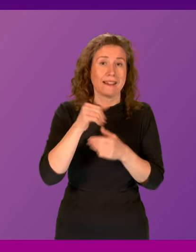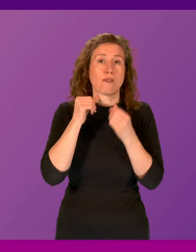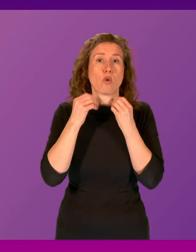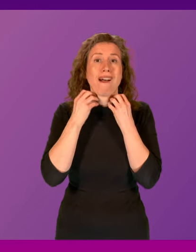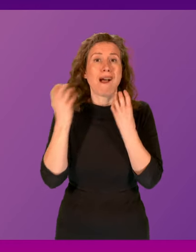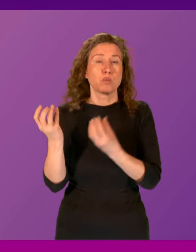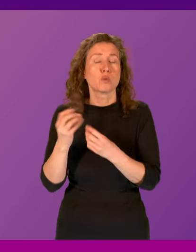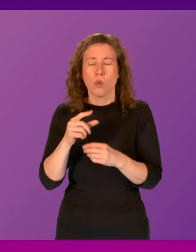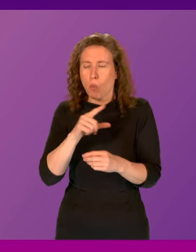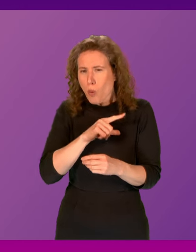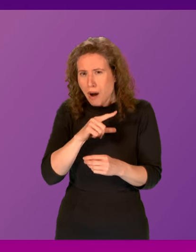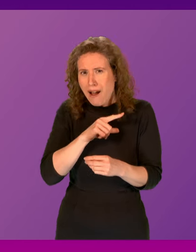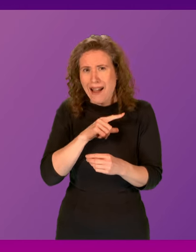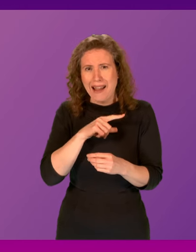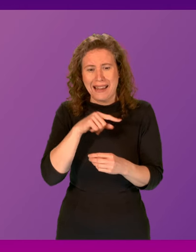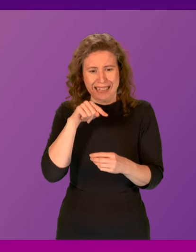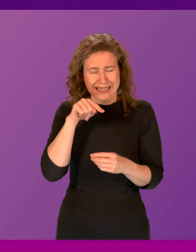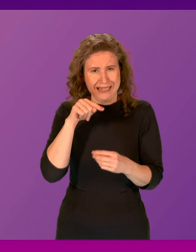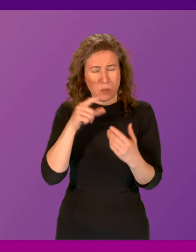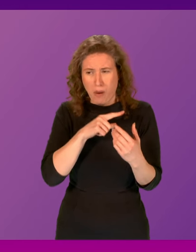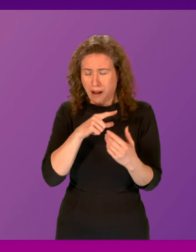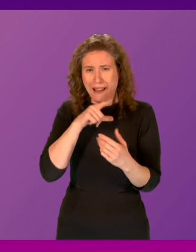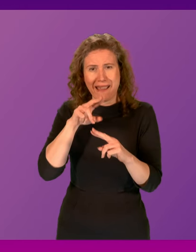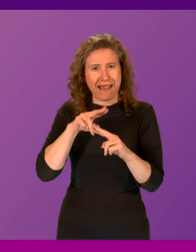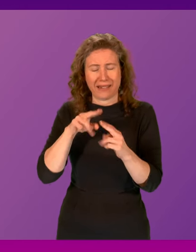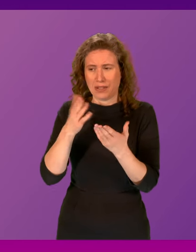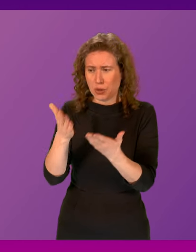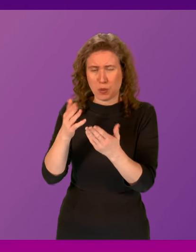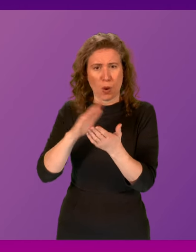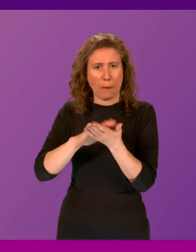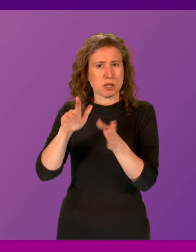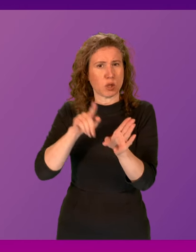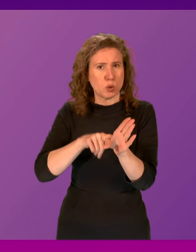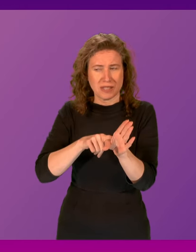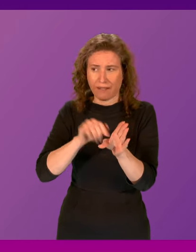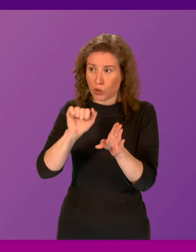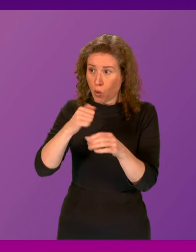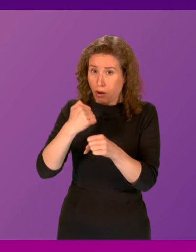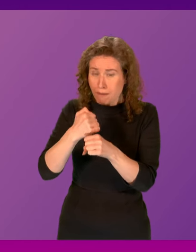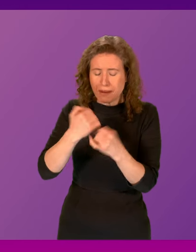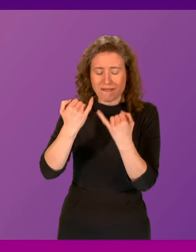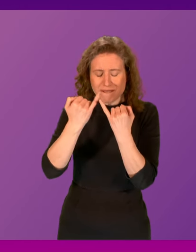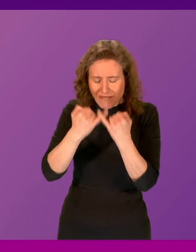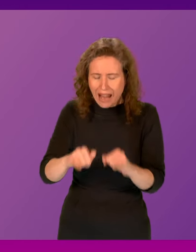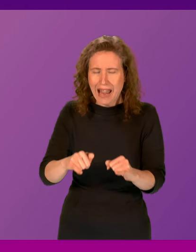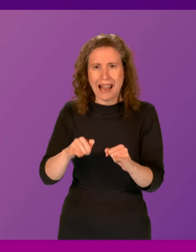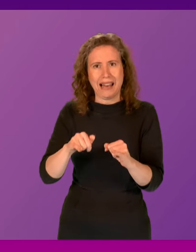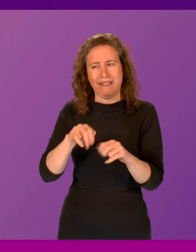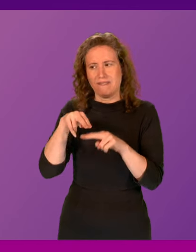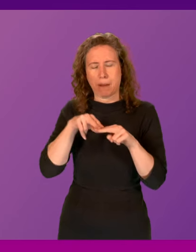the First Minister and his Government failing Amy, Cody and so many families like theirs?